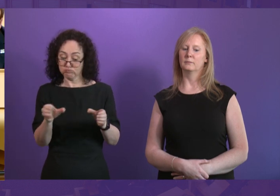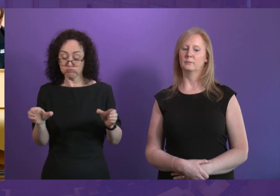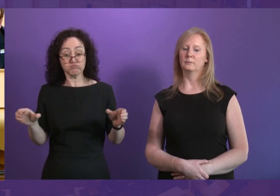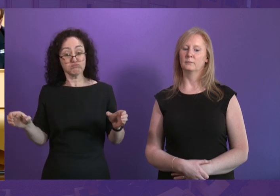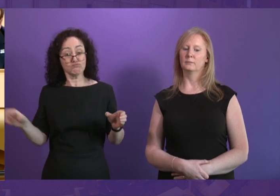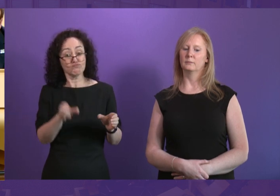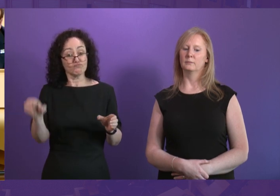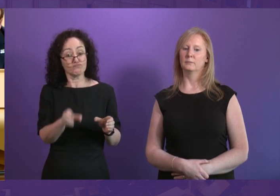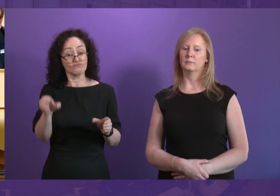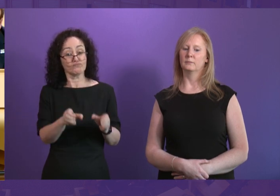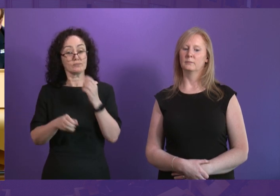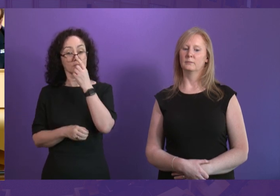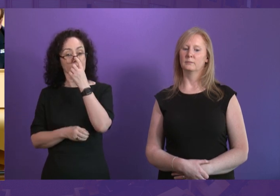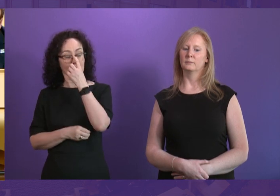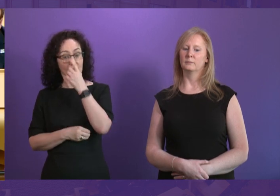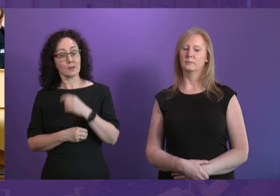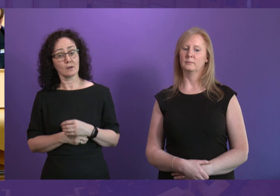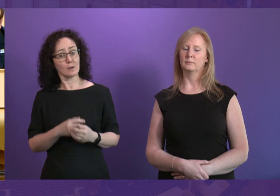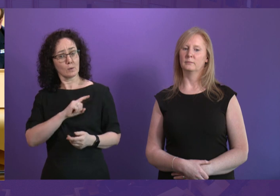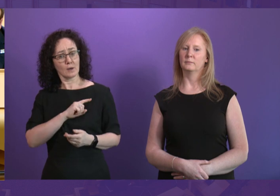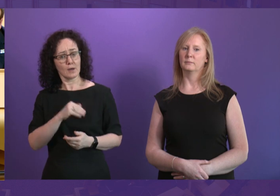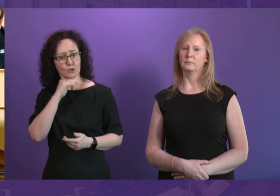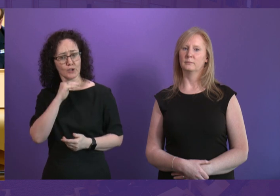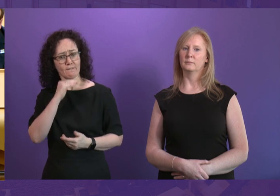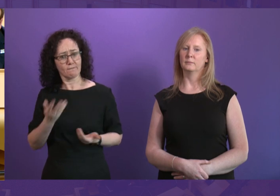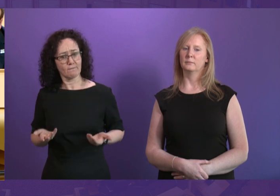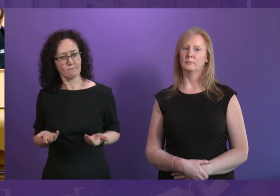as will be the case for many organisations and employers. Just as it is important that